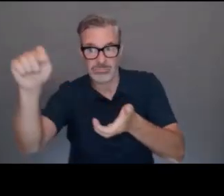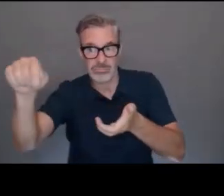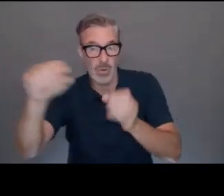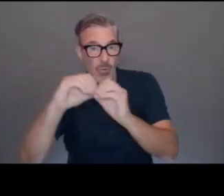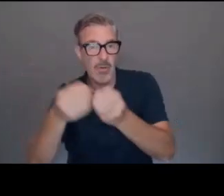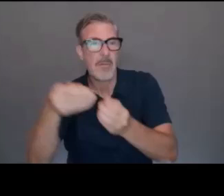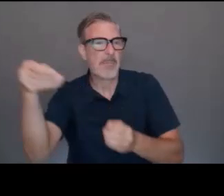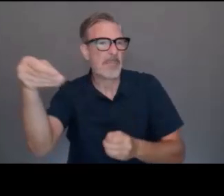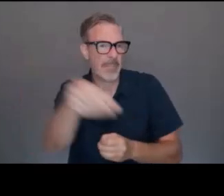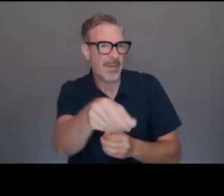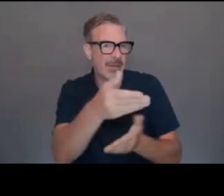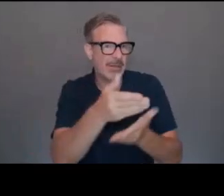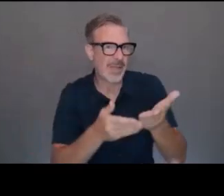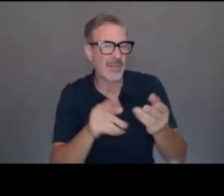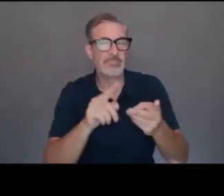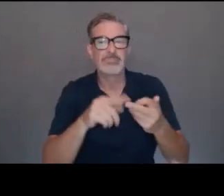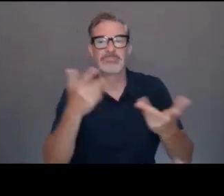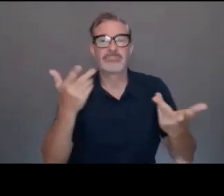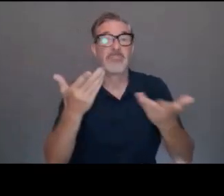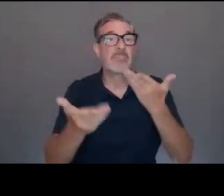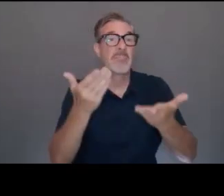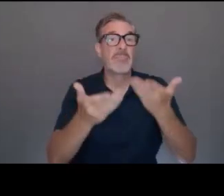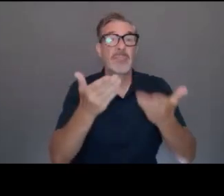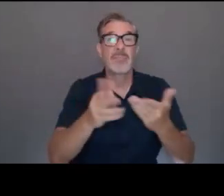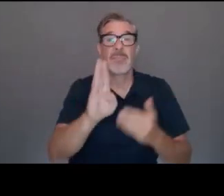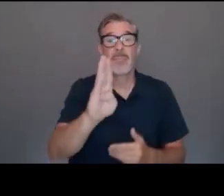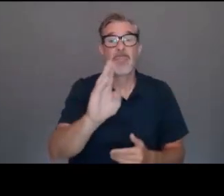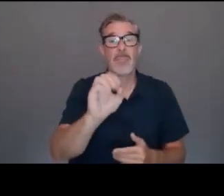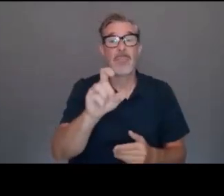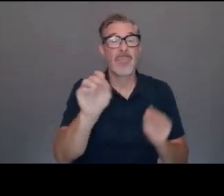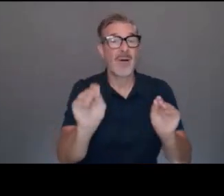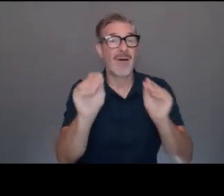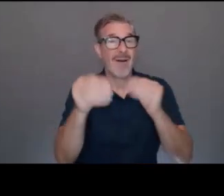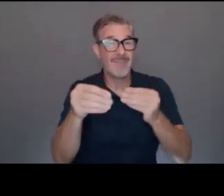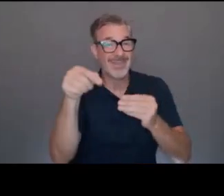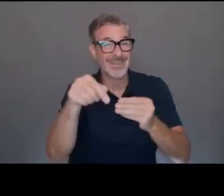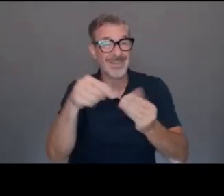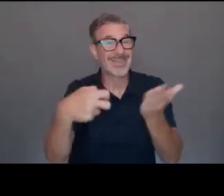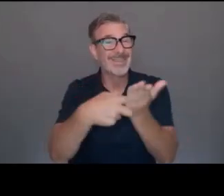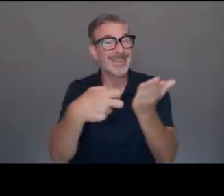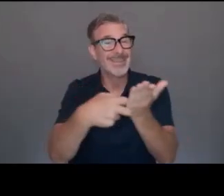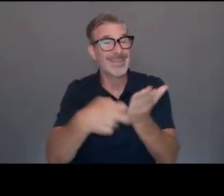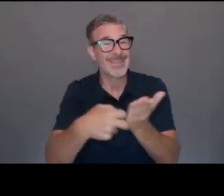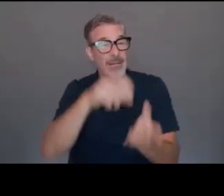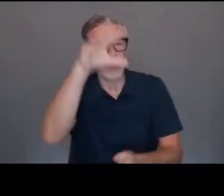admission fees or box office sales, or in exceptional circumstances, an